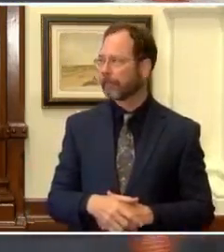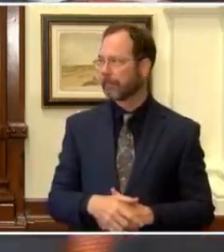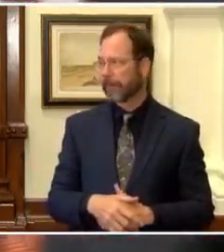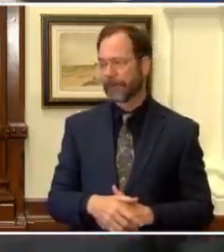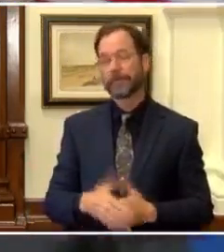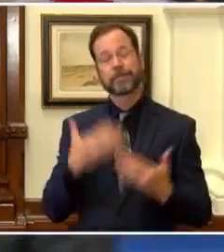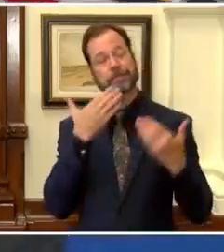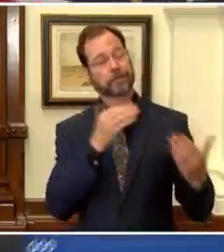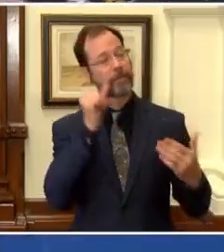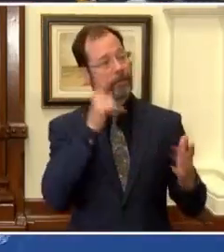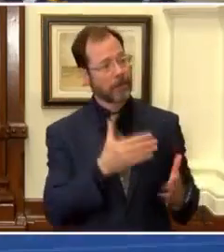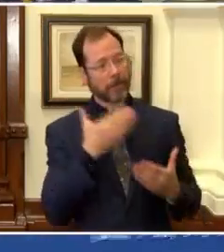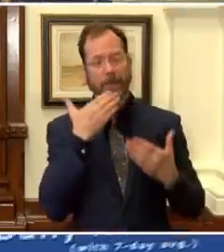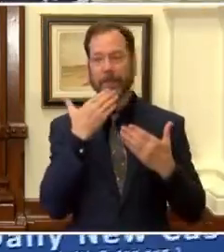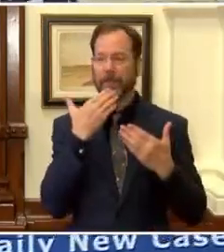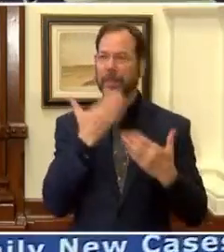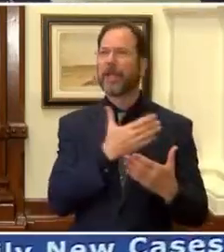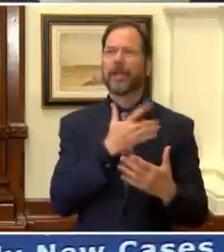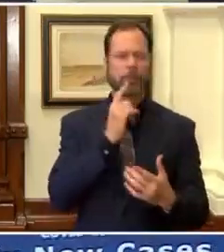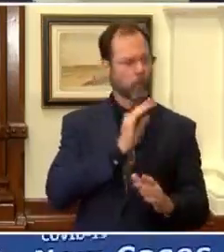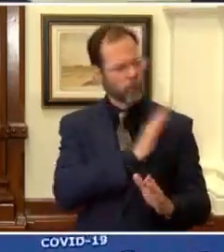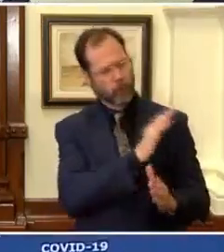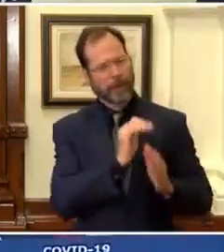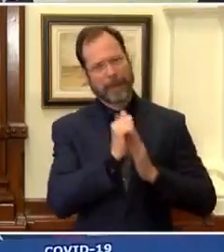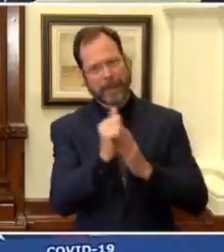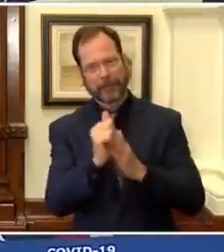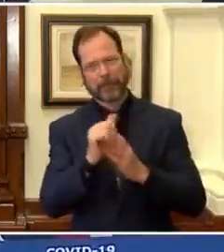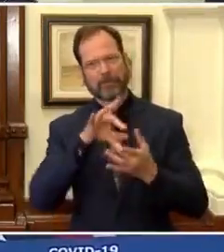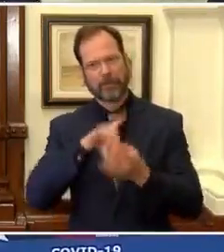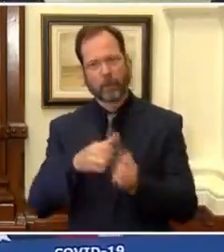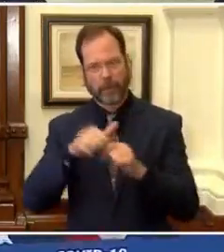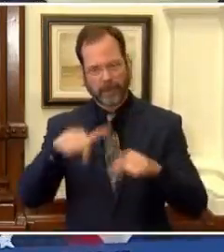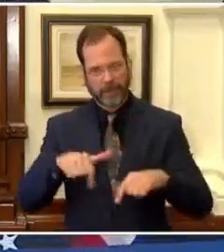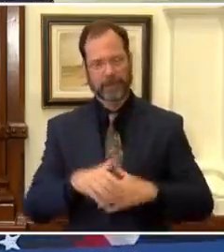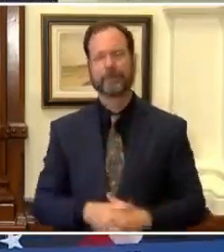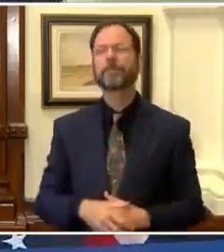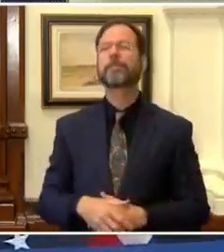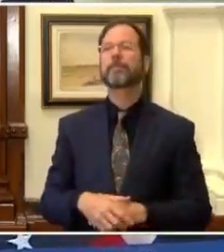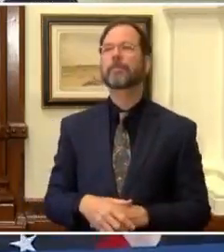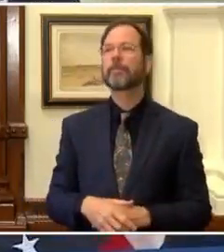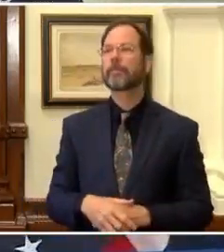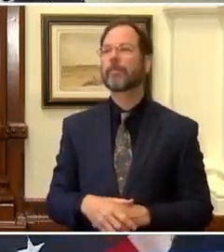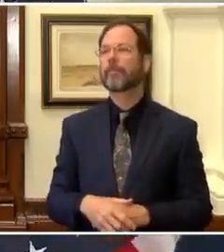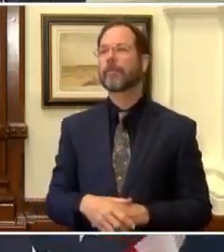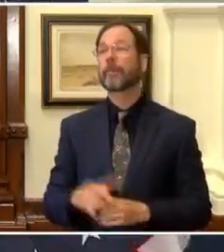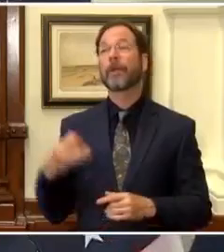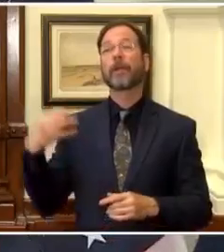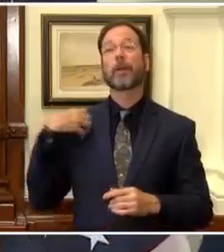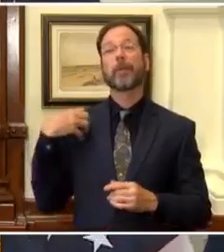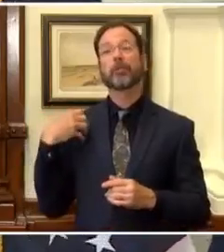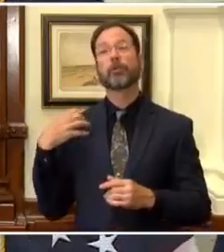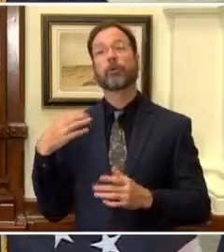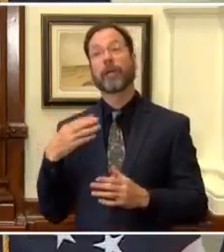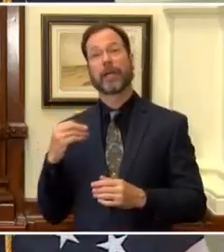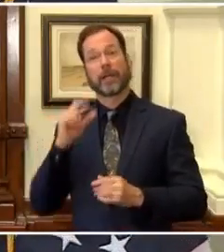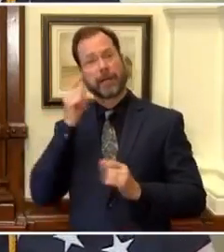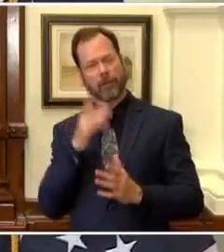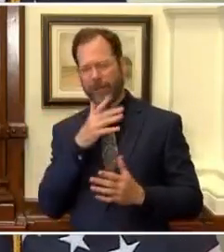THANK YOU. THINK YOU, GOVERNOR, AND THANK YOU FOR YOUR CONTINUED